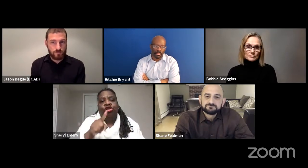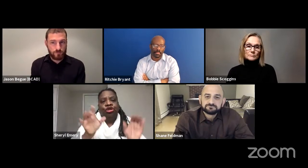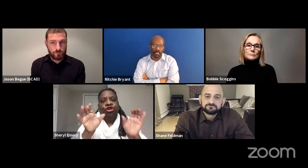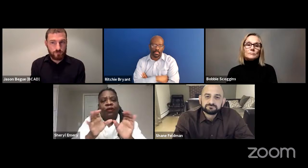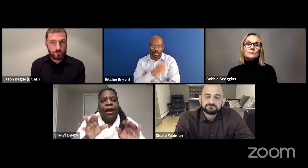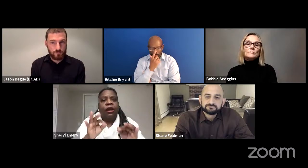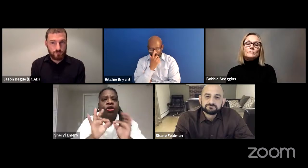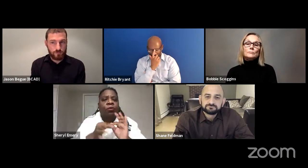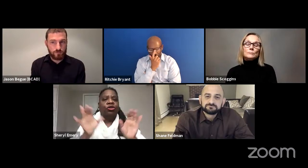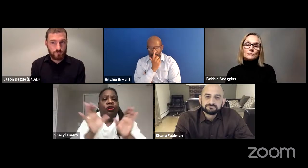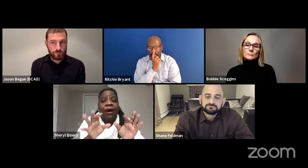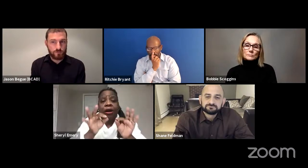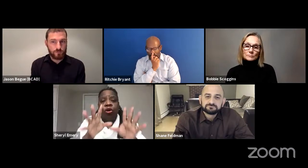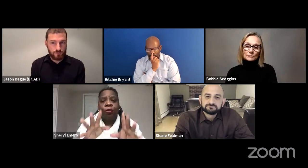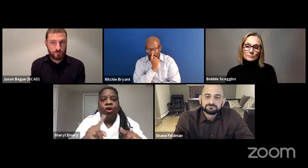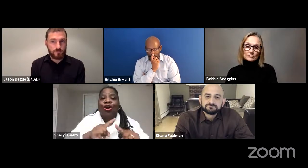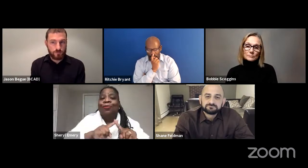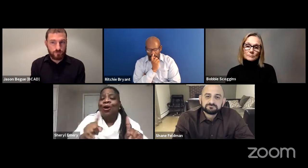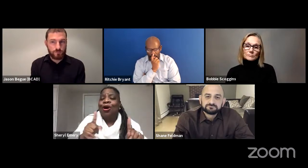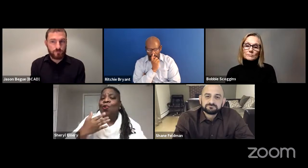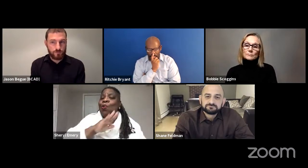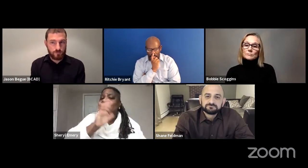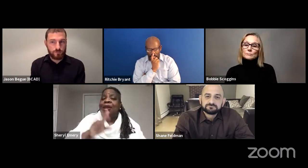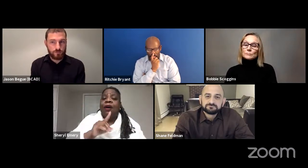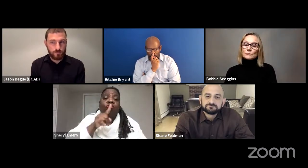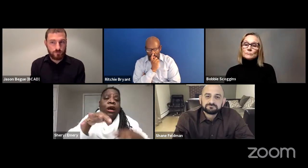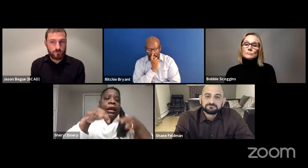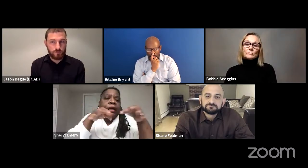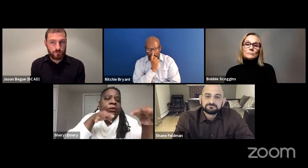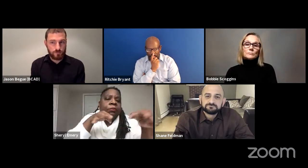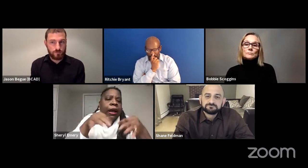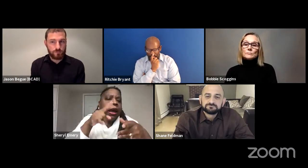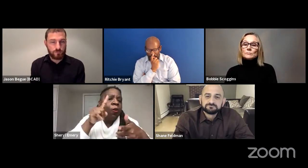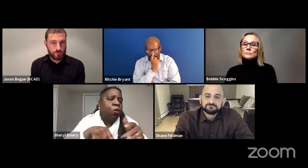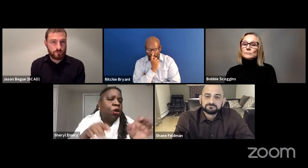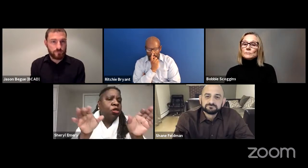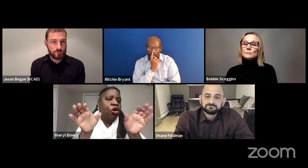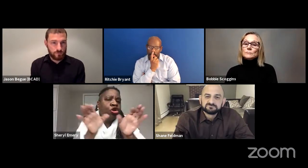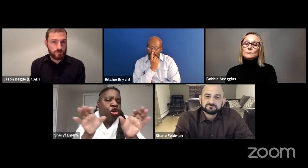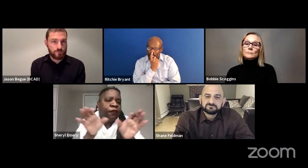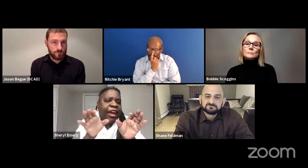community and we've done so for a long time. We harp on certification, certification, certification.